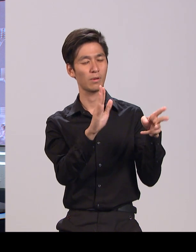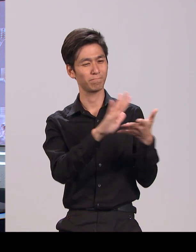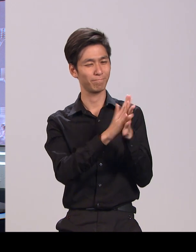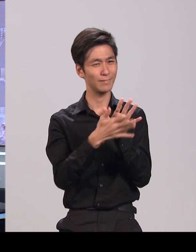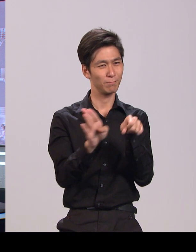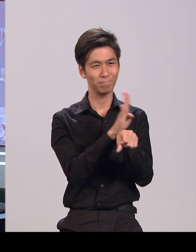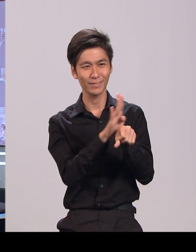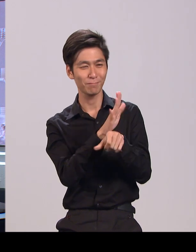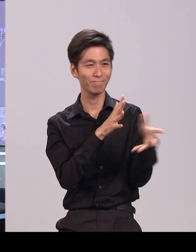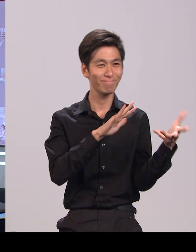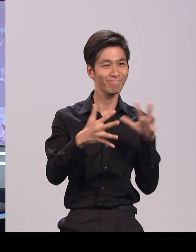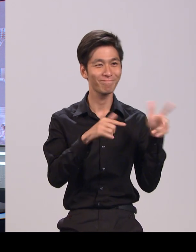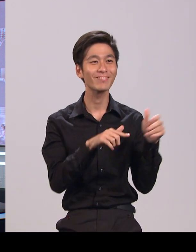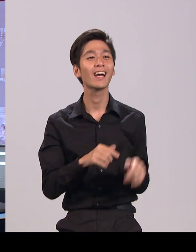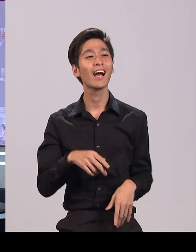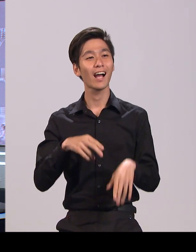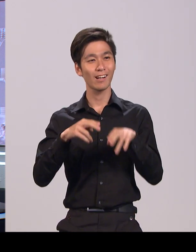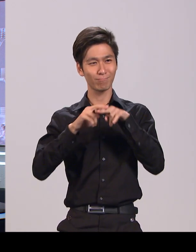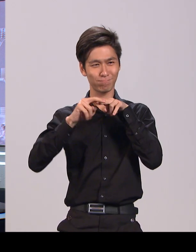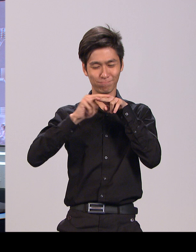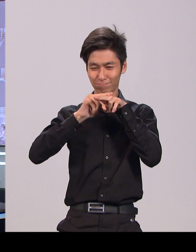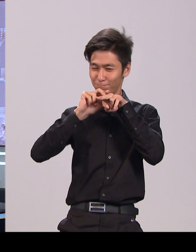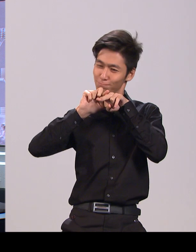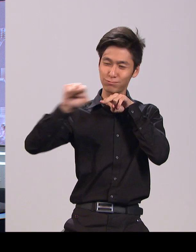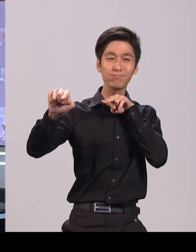The High Speed Rail will connect us directly to KL.